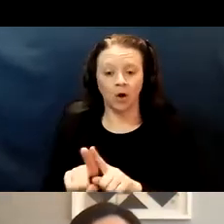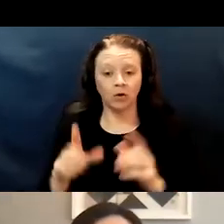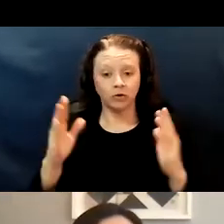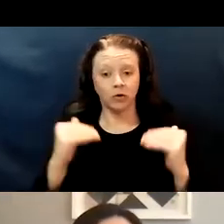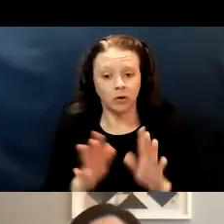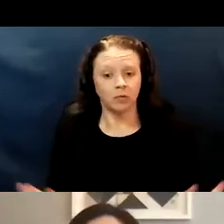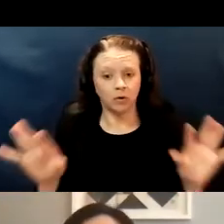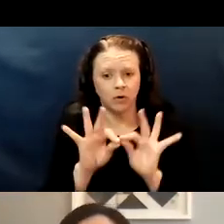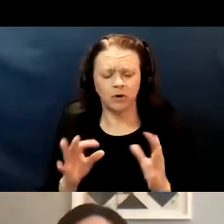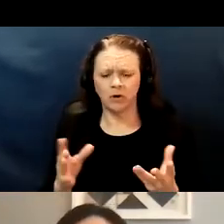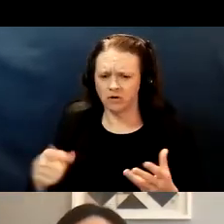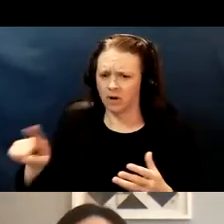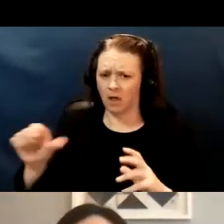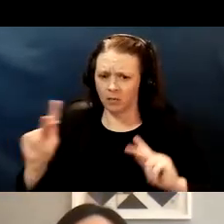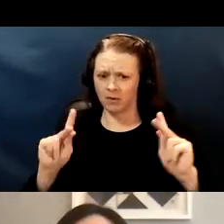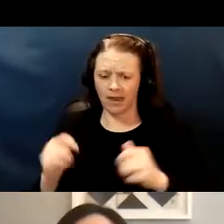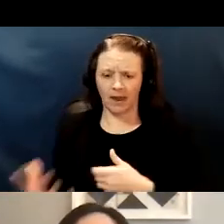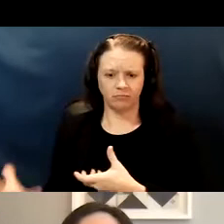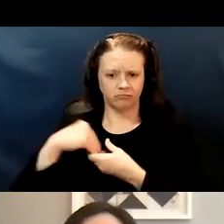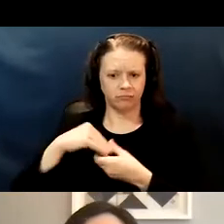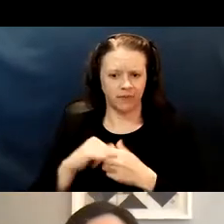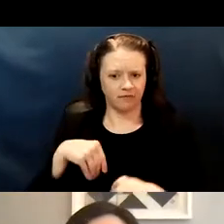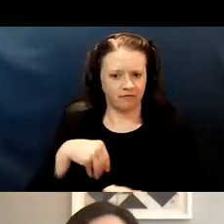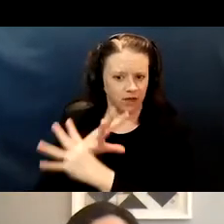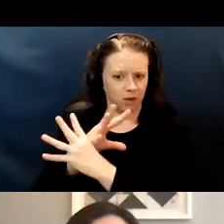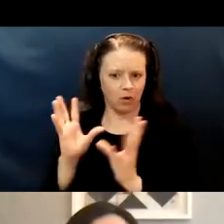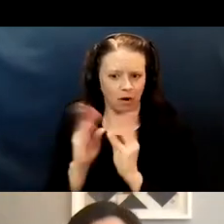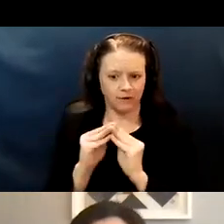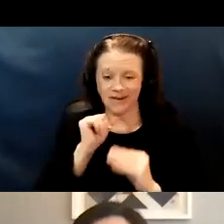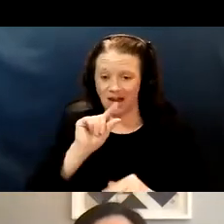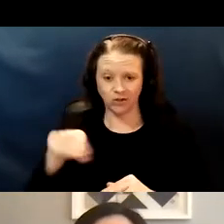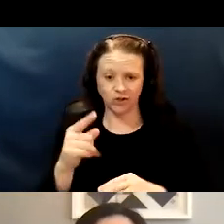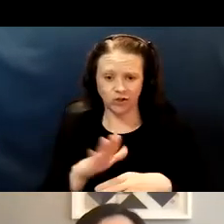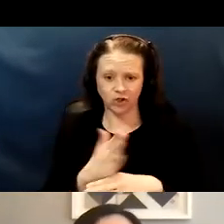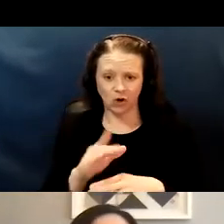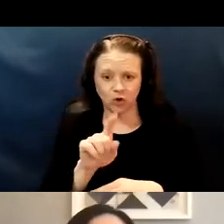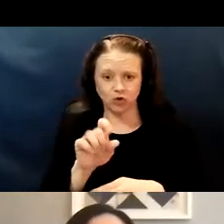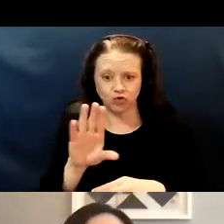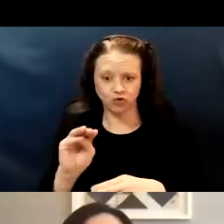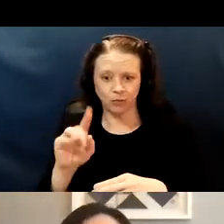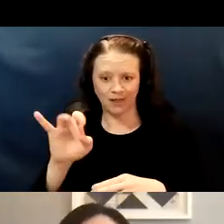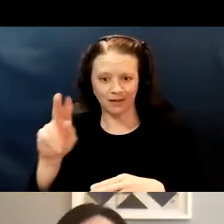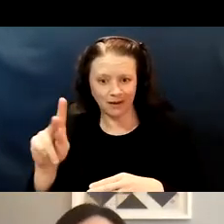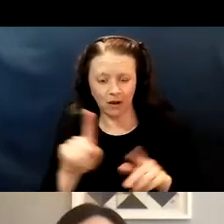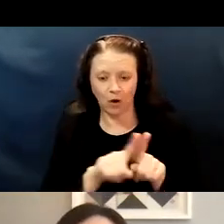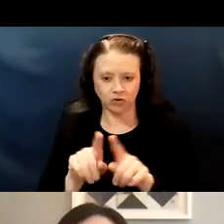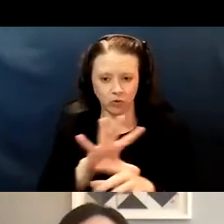to access the video conference. So not just sharing a Zoom link but making sure that we're also including a phone number for people to